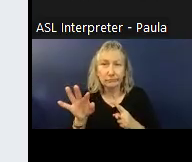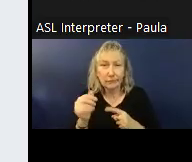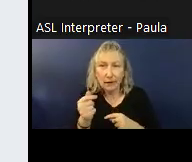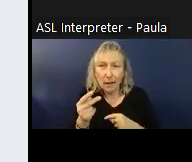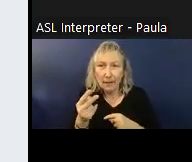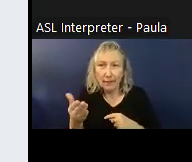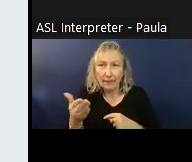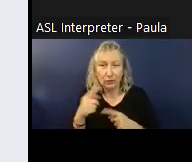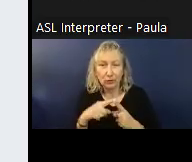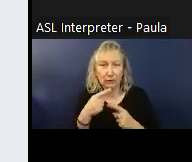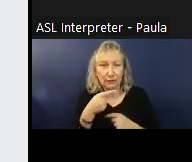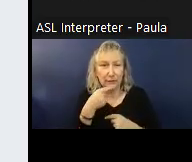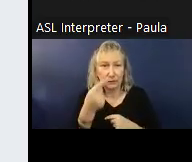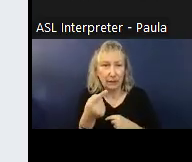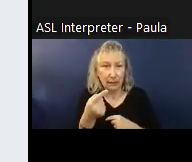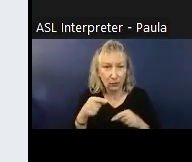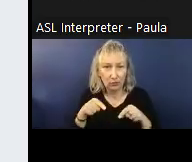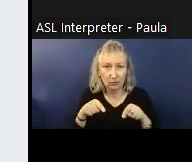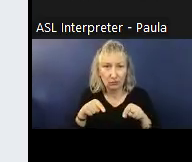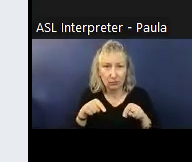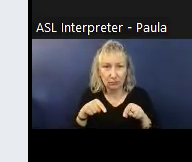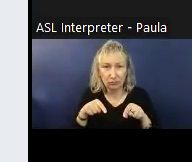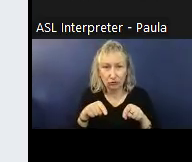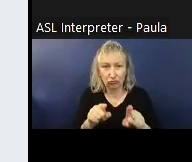under that involuntary seclusion rule.